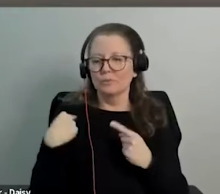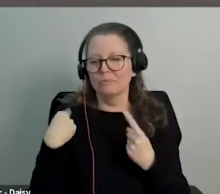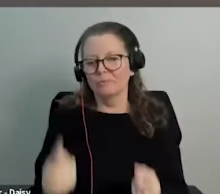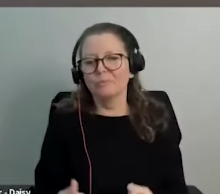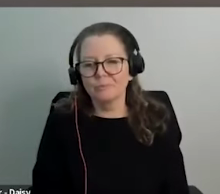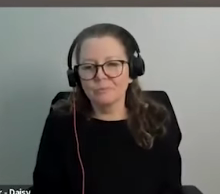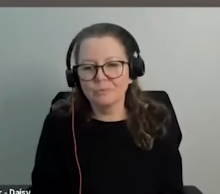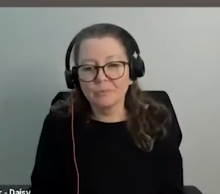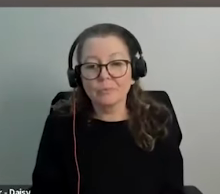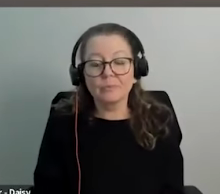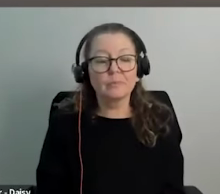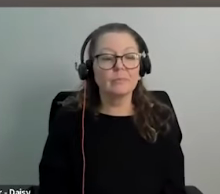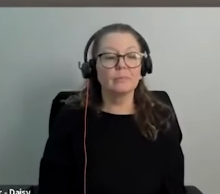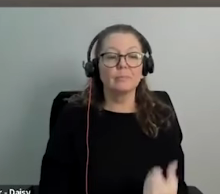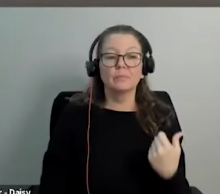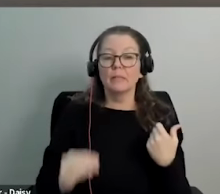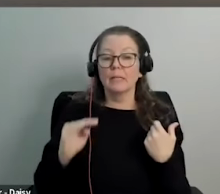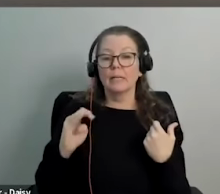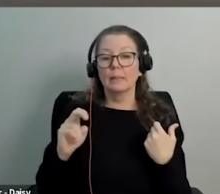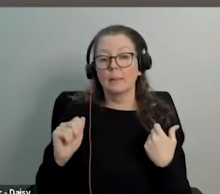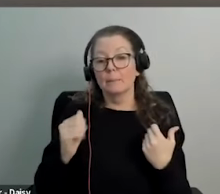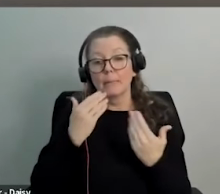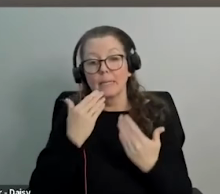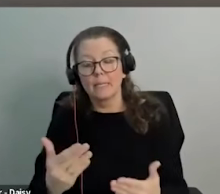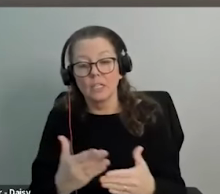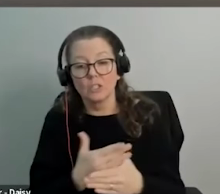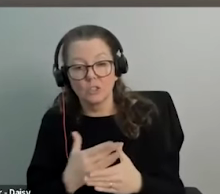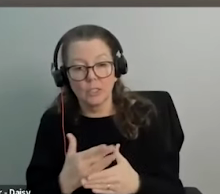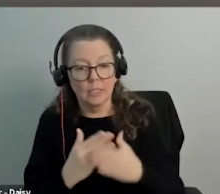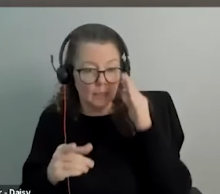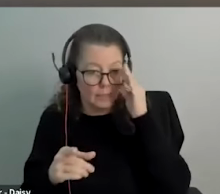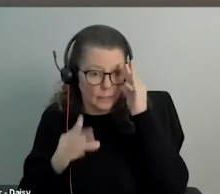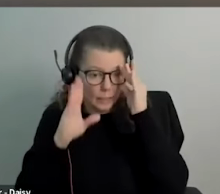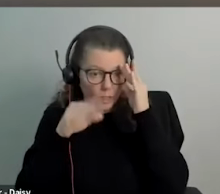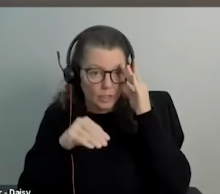Thank you so much for sharing that. I know Fred just talked